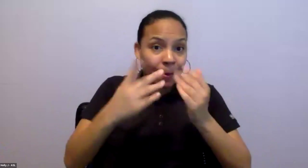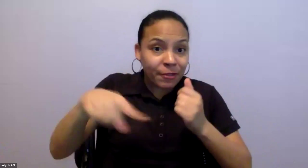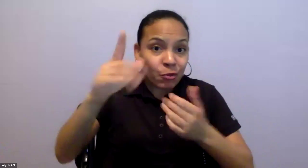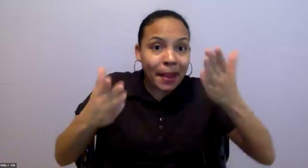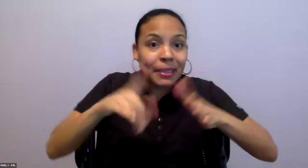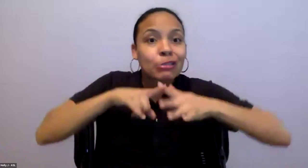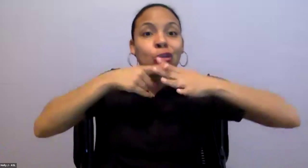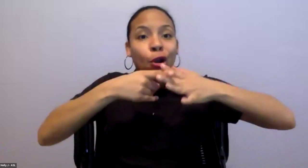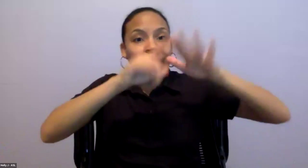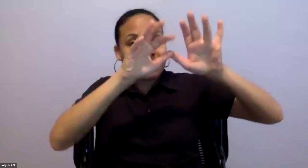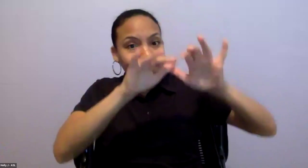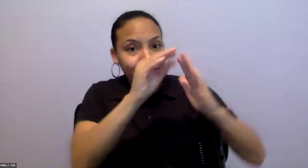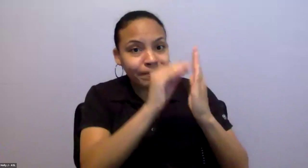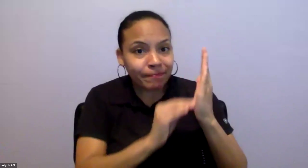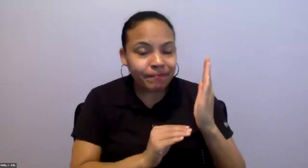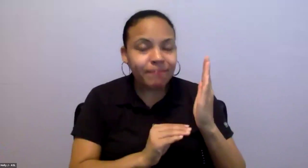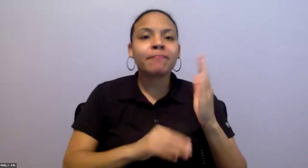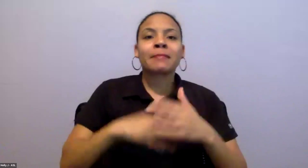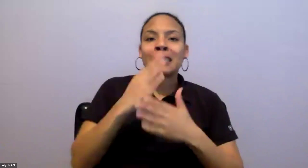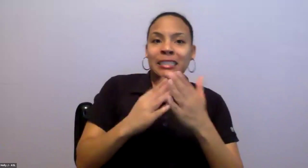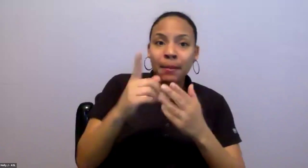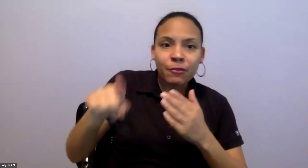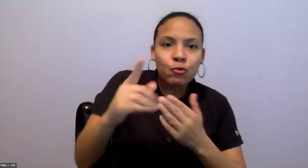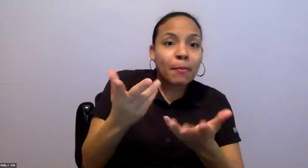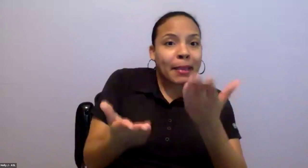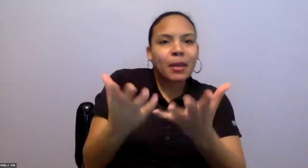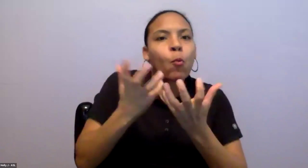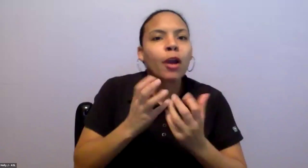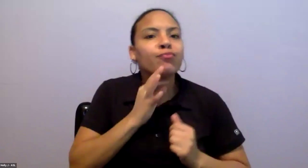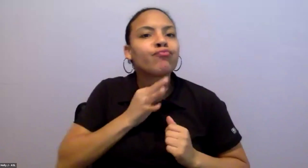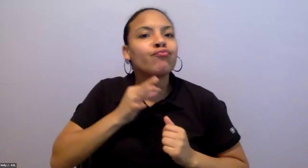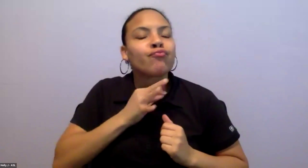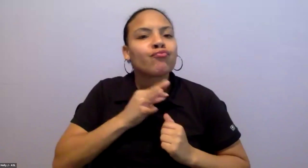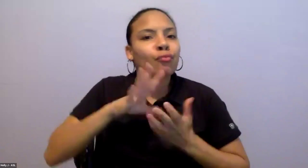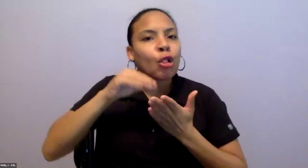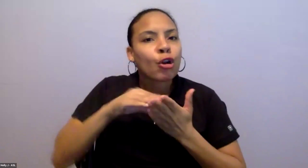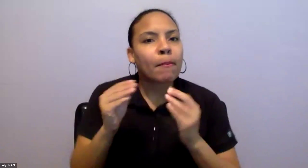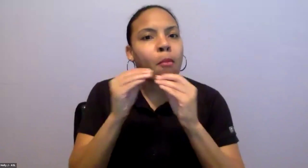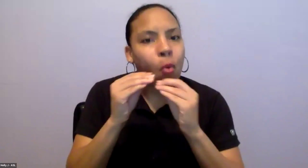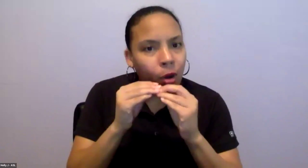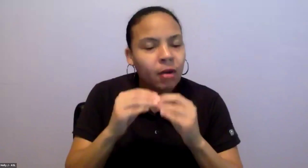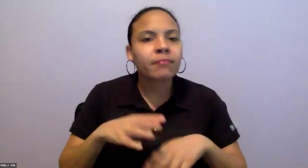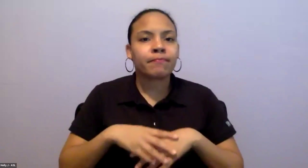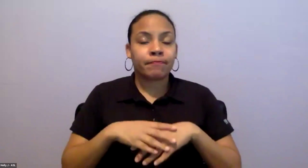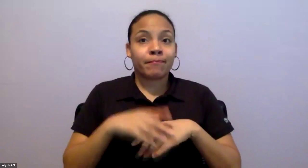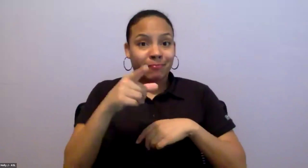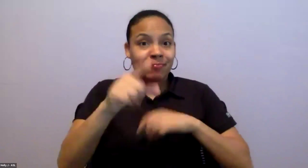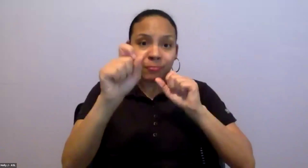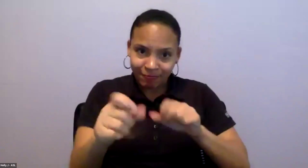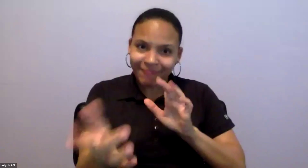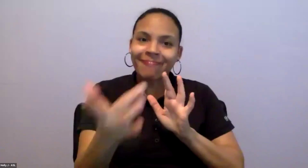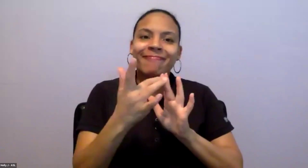and more questions will come up. Just a couple of notes. You can contact us, LRicardo@NEFA.org,